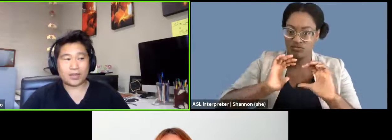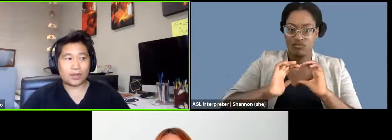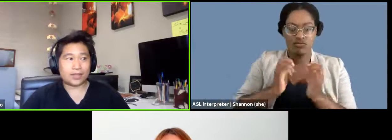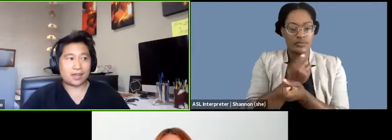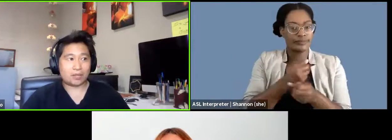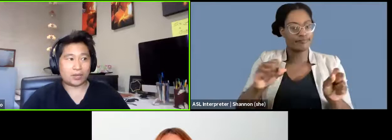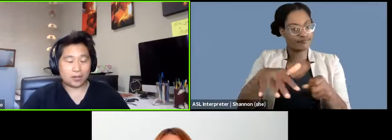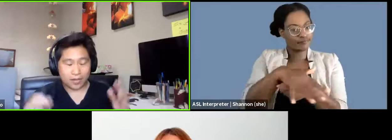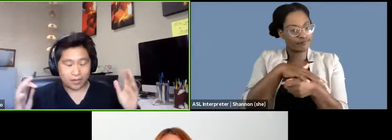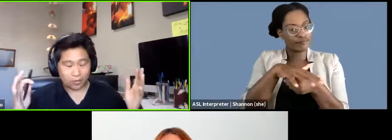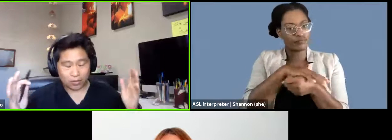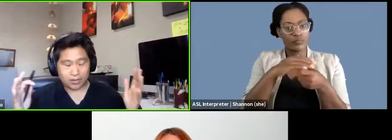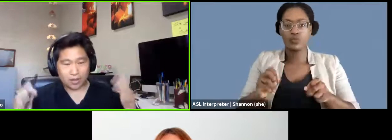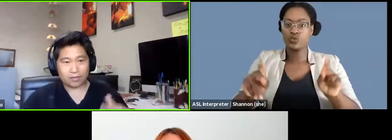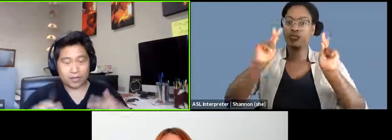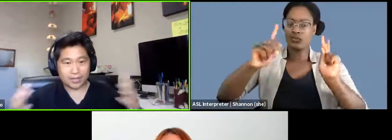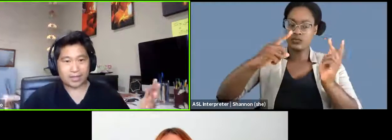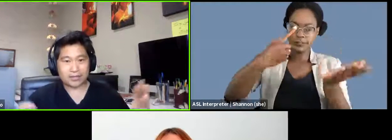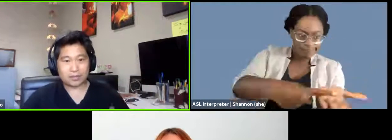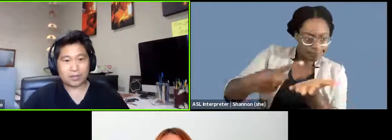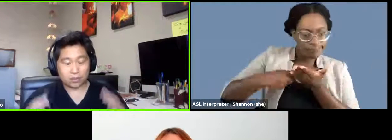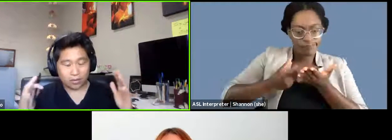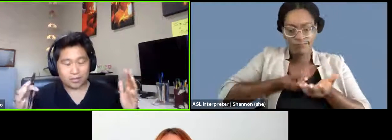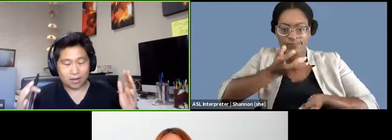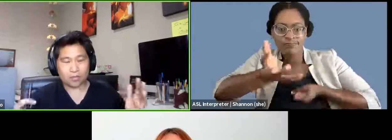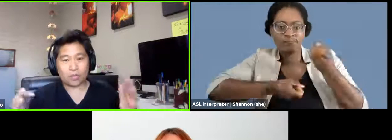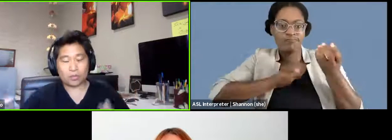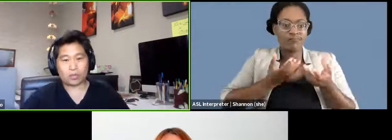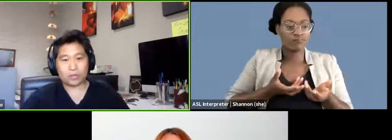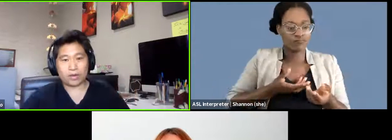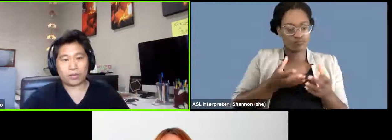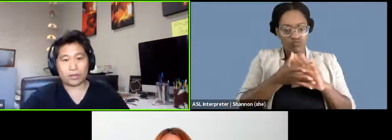Going in with not the world is awful and that's it ,but the world is awful and what do we want